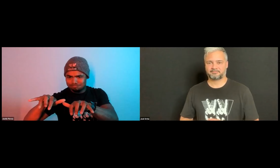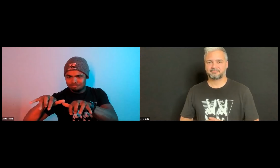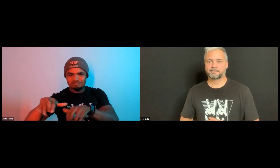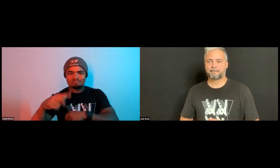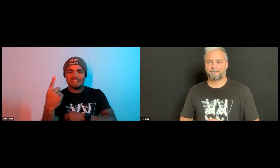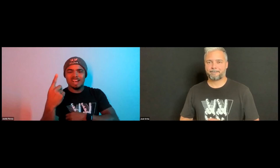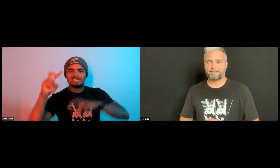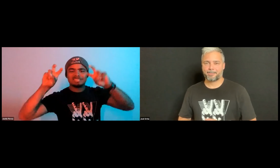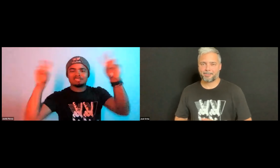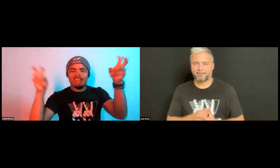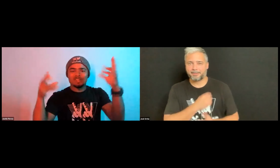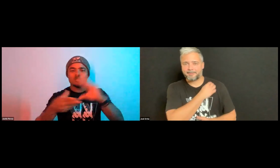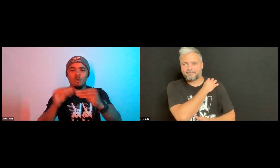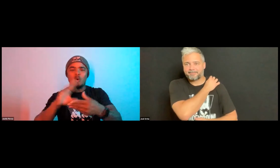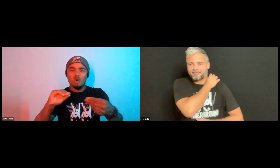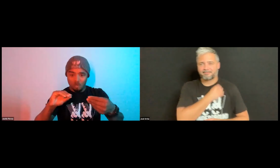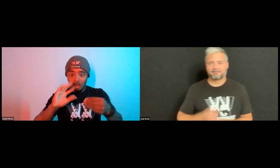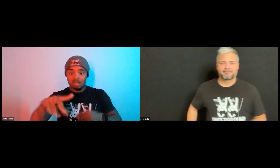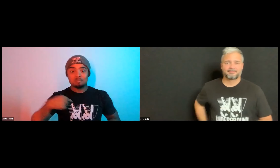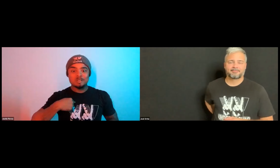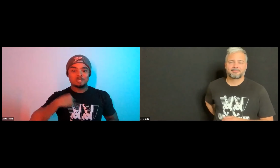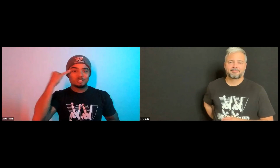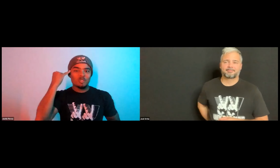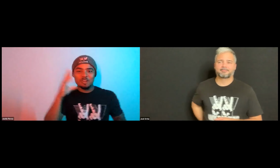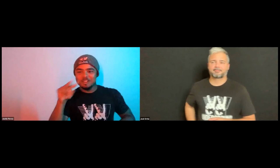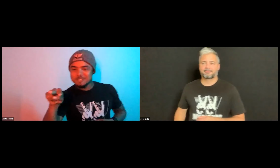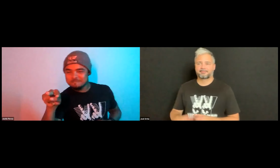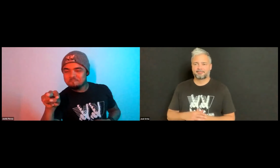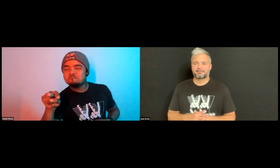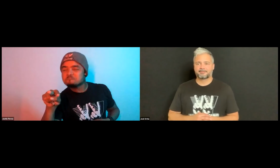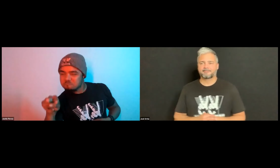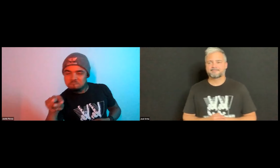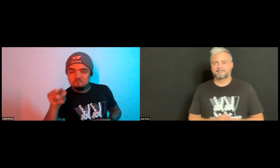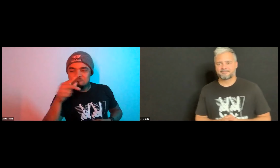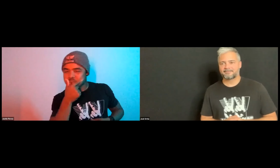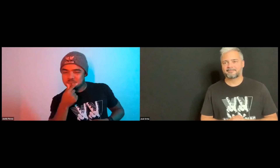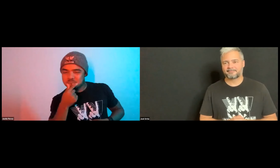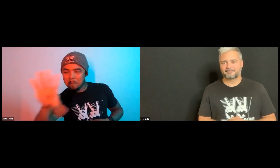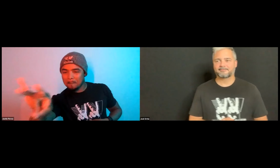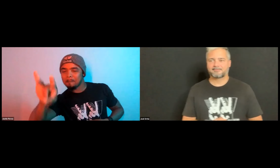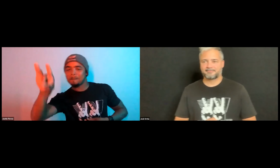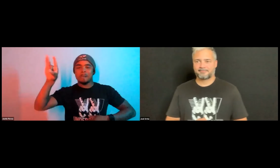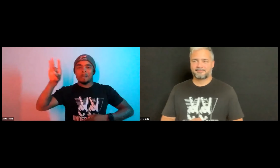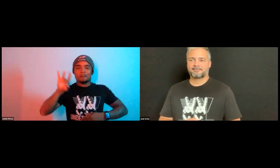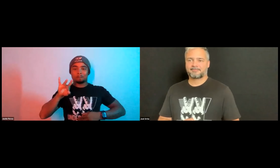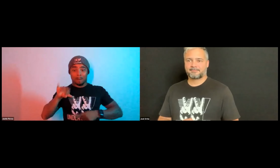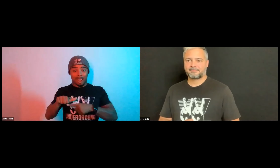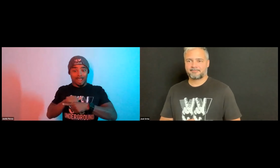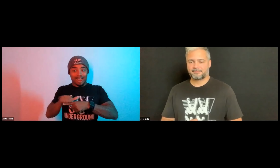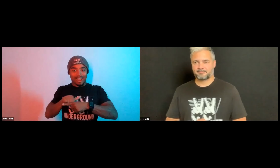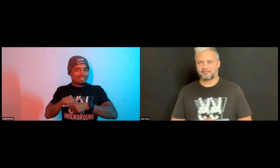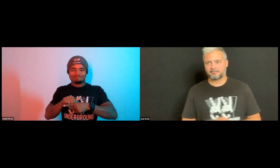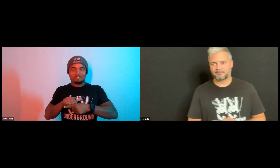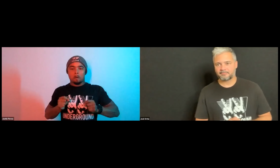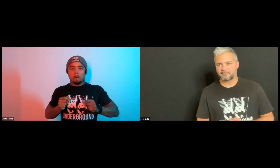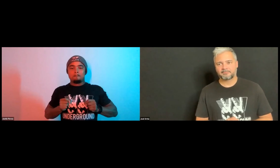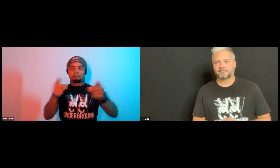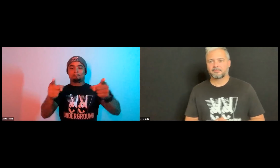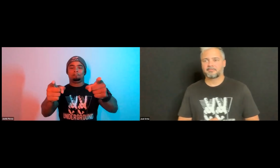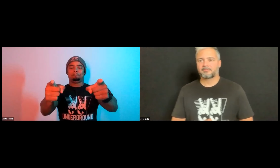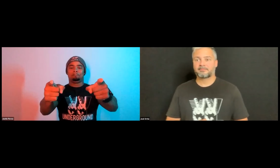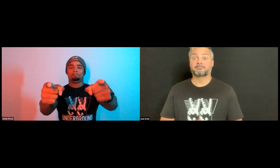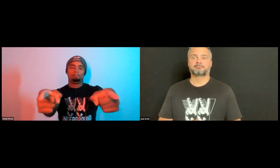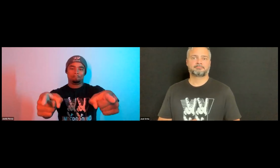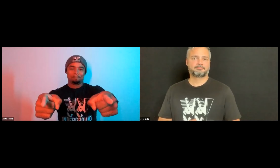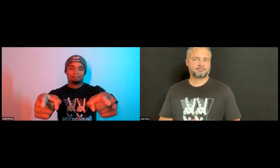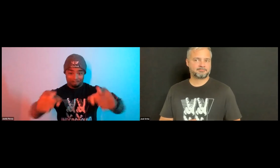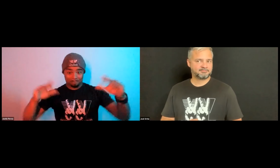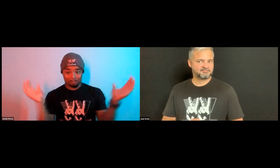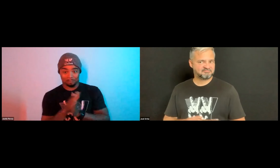Type one title story. Joel and I will pick one, we won't practice - it'll be improvised!